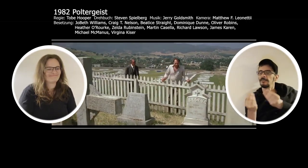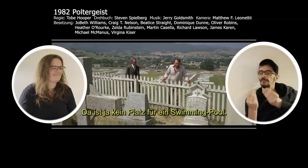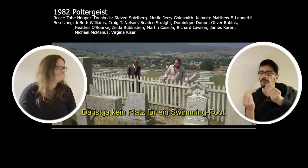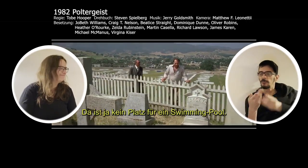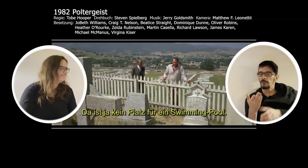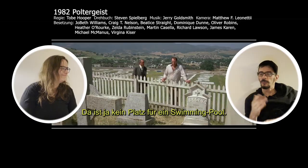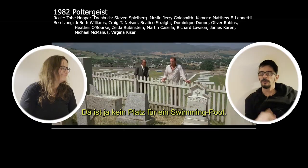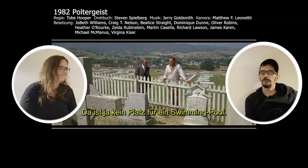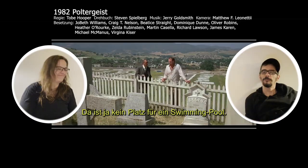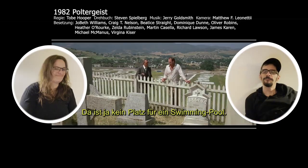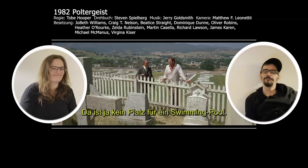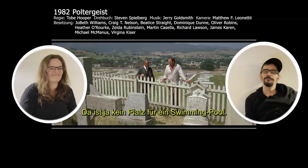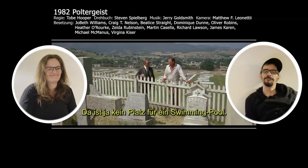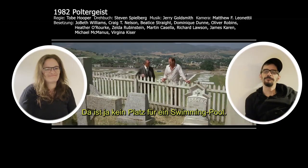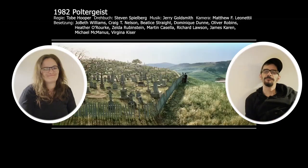That is the reason for it.